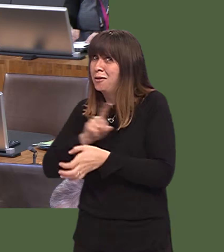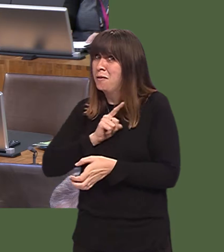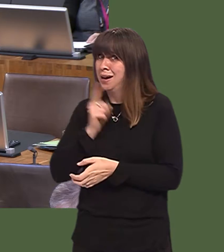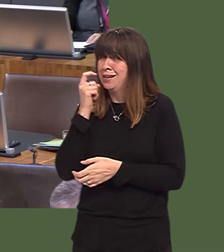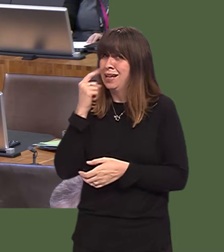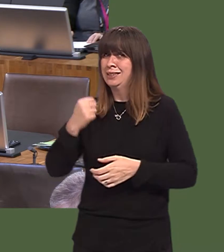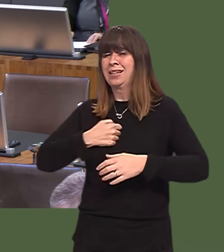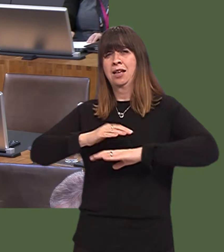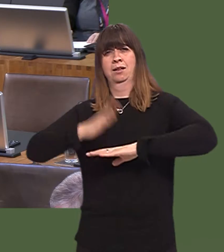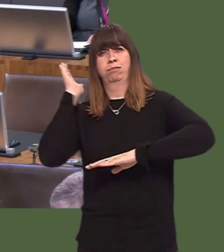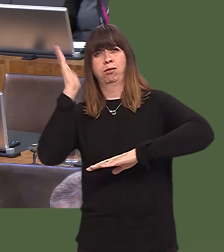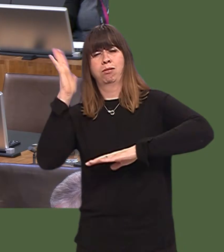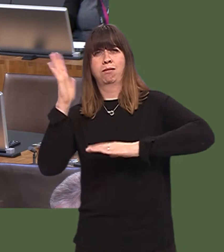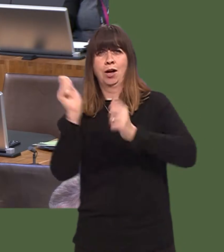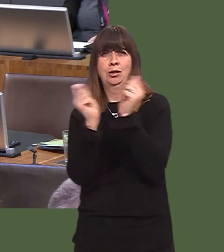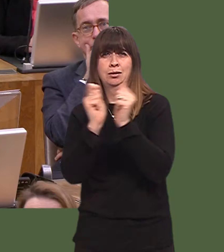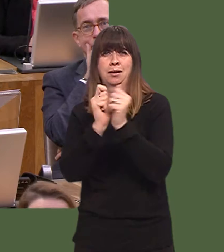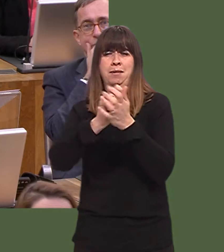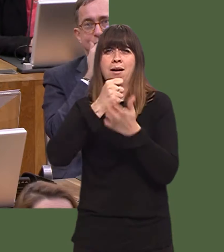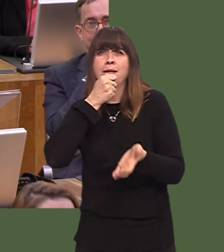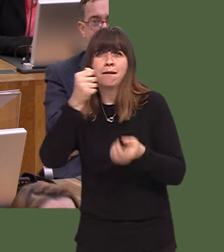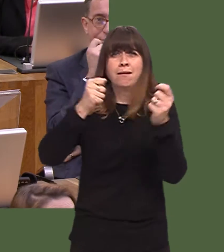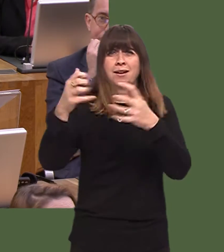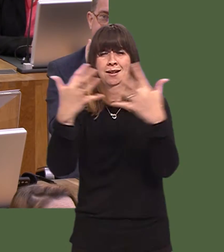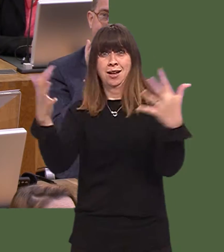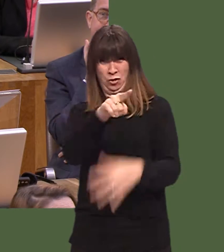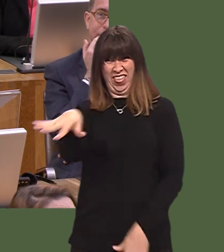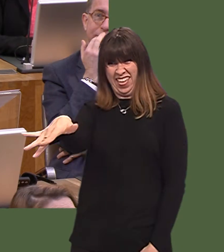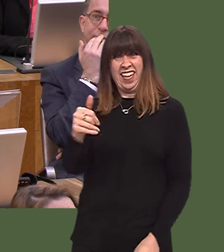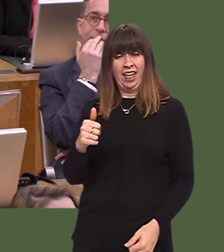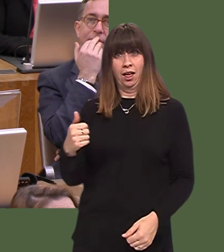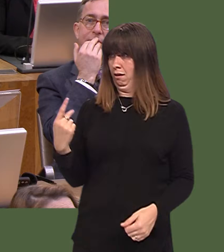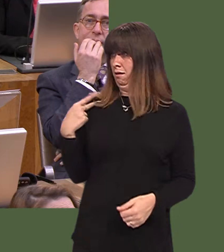the press conference that was held yesterday with myself and the leader of Plaid Cymru, as a member of the audience.